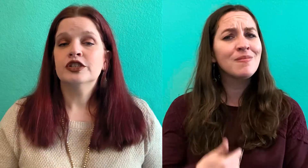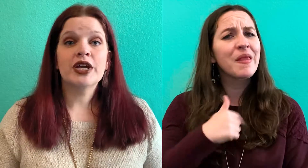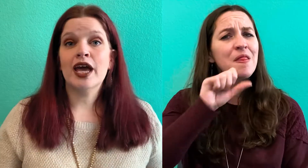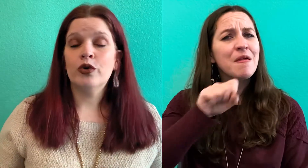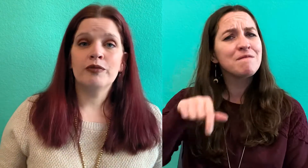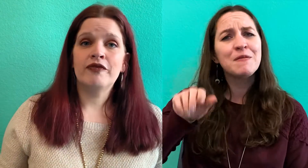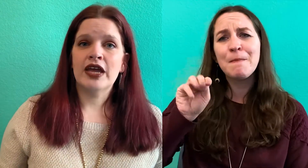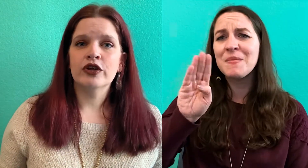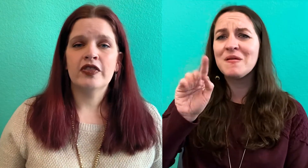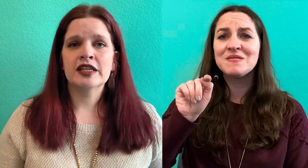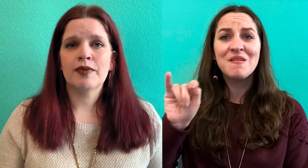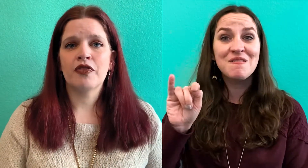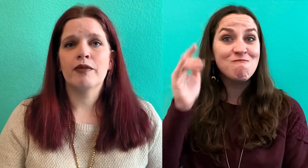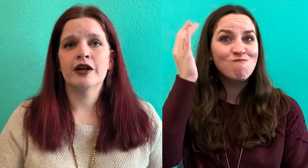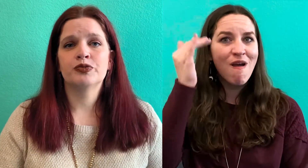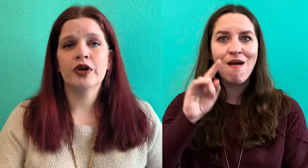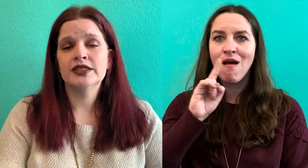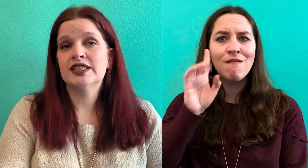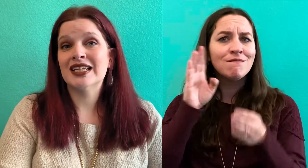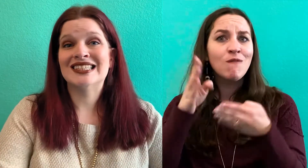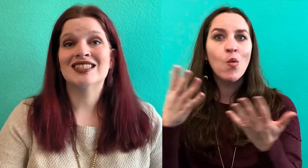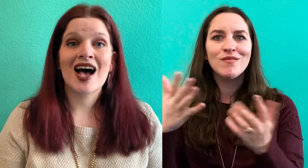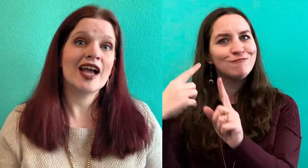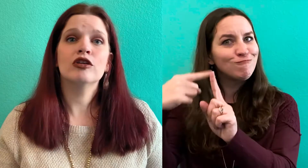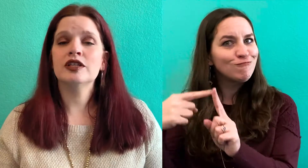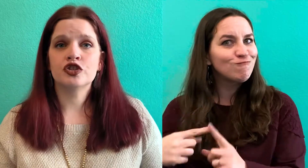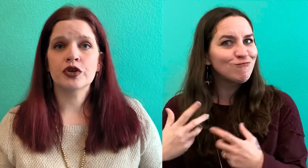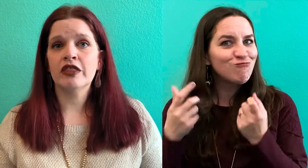So again, one of my favorite things about the Myers-Briggs is that it's entirely strength focused.